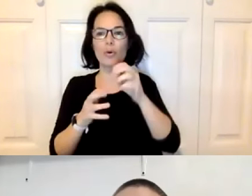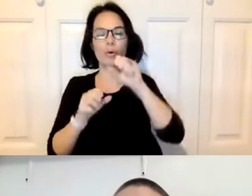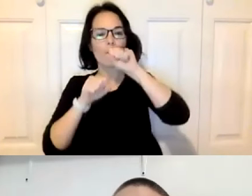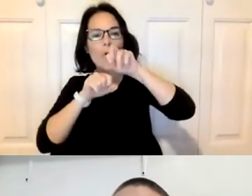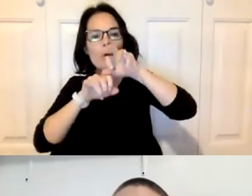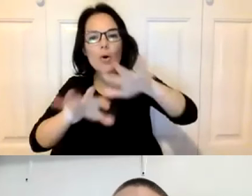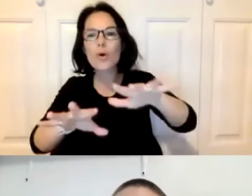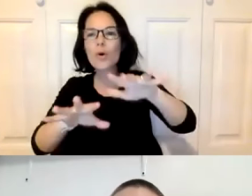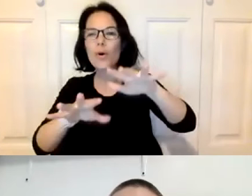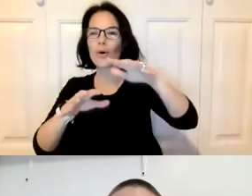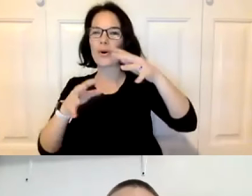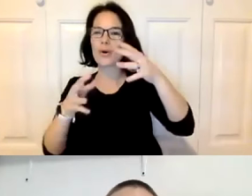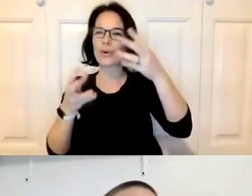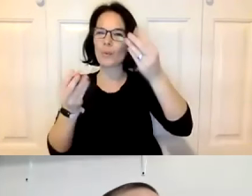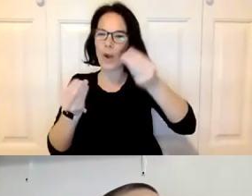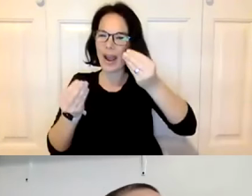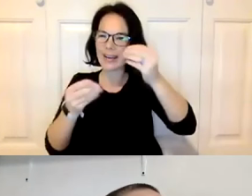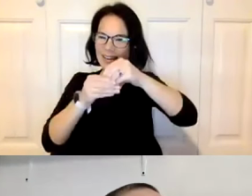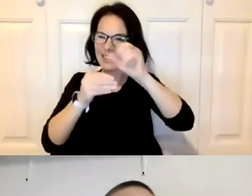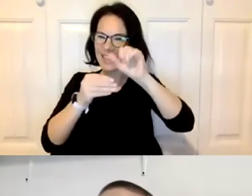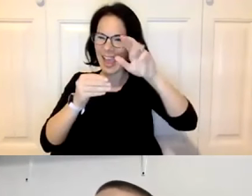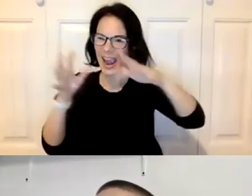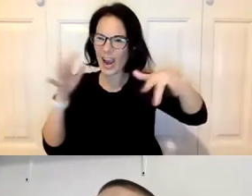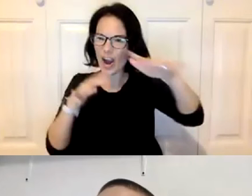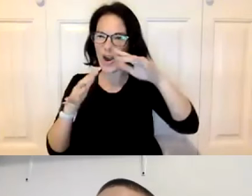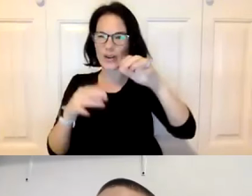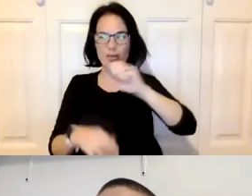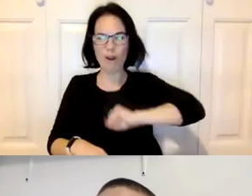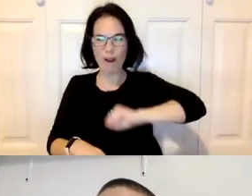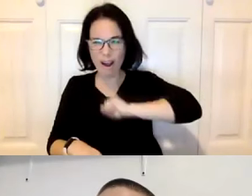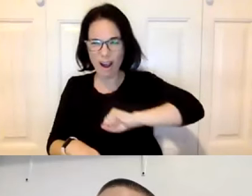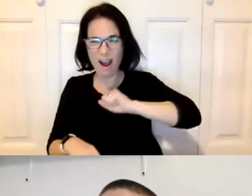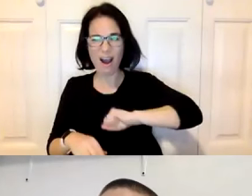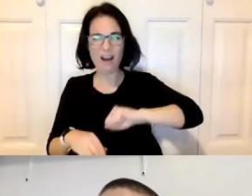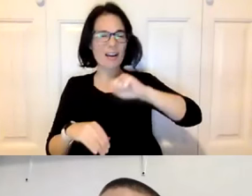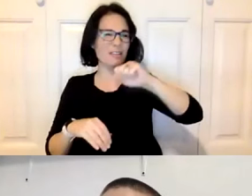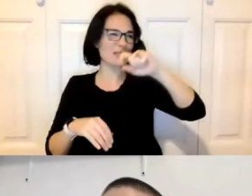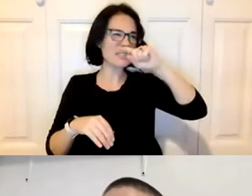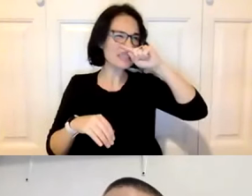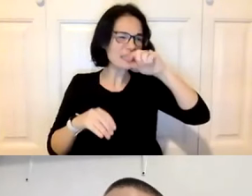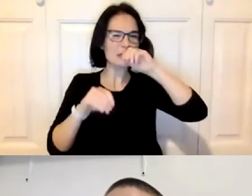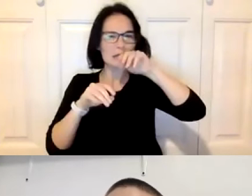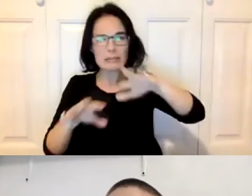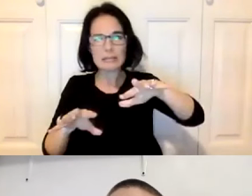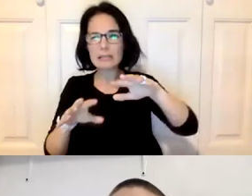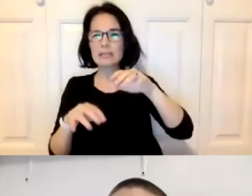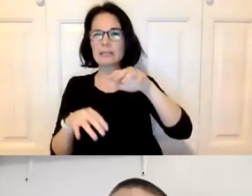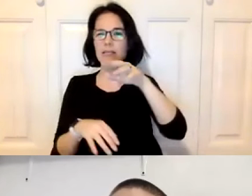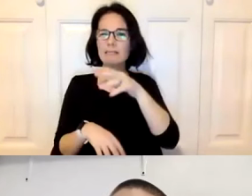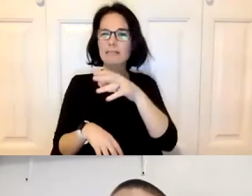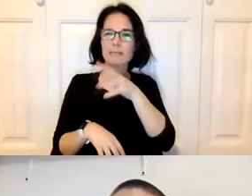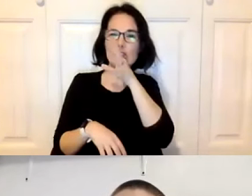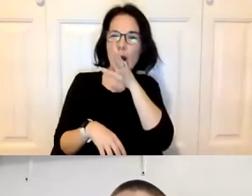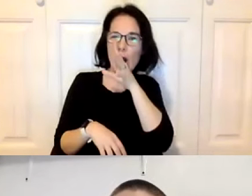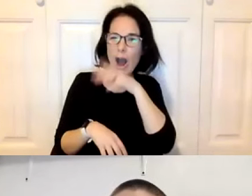talking; if it’s in a contained space, more of those droplets will concentrate in the area.